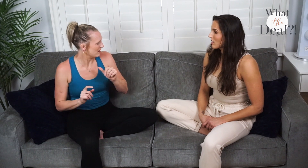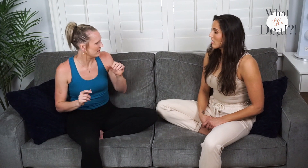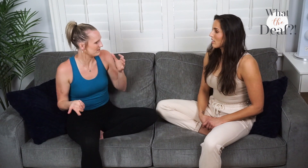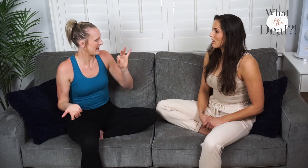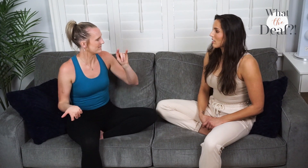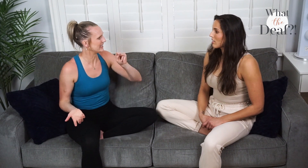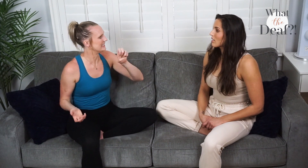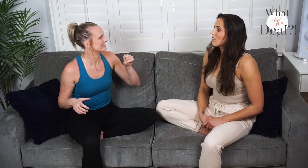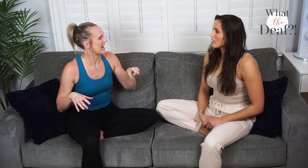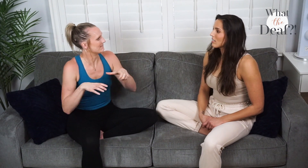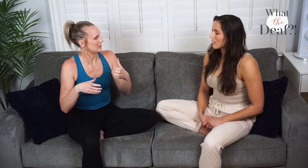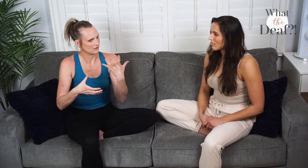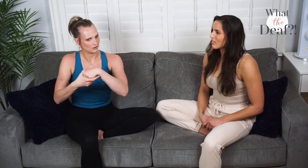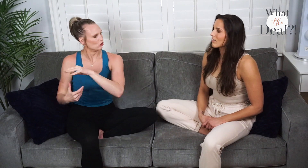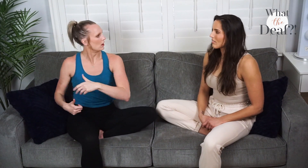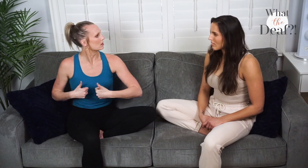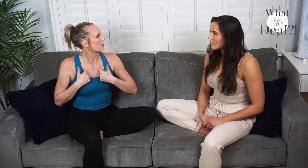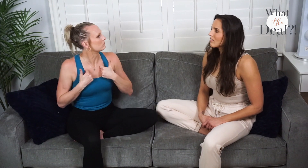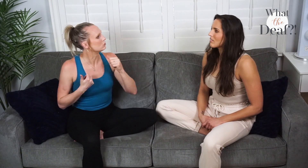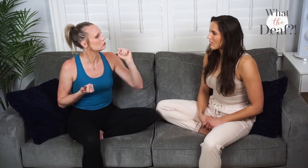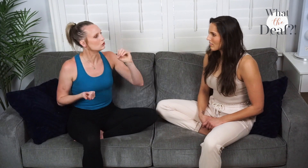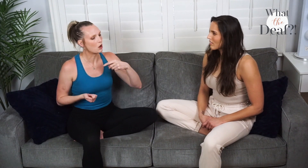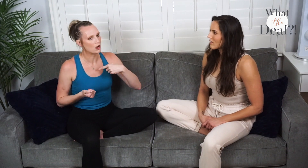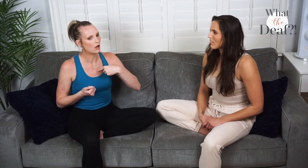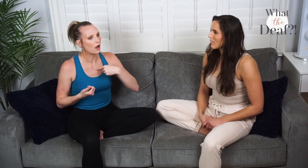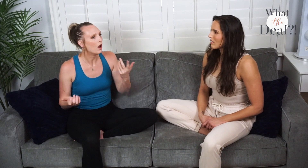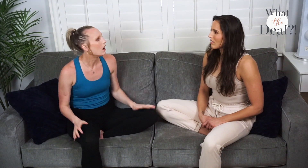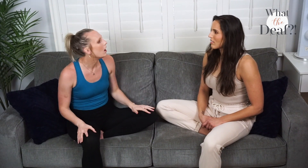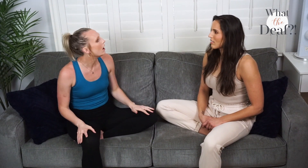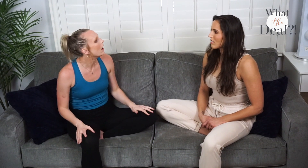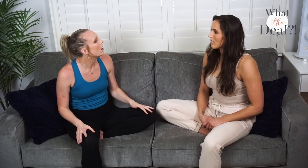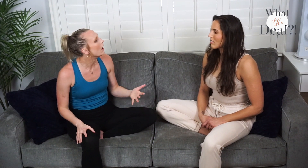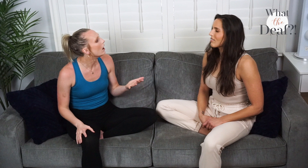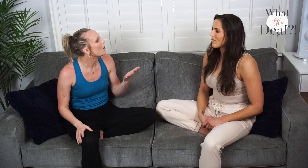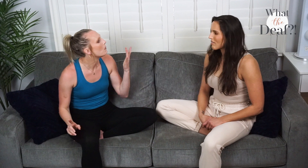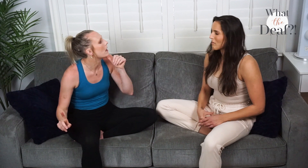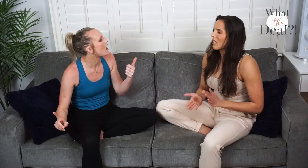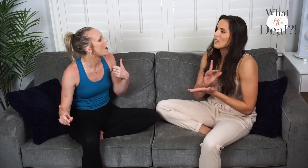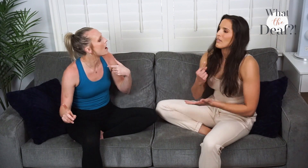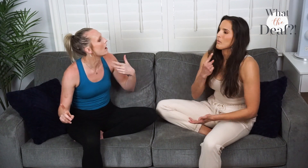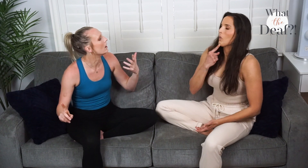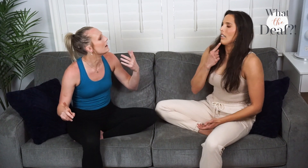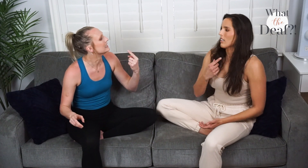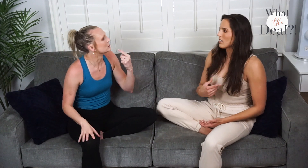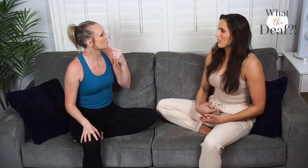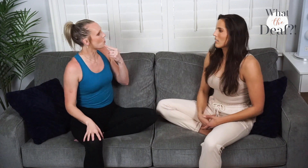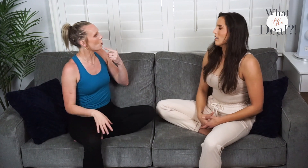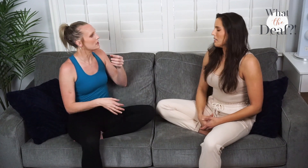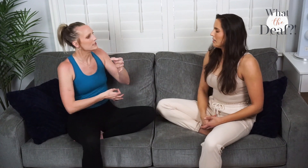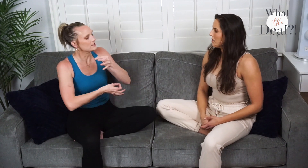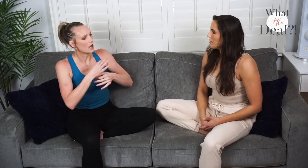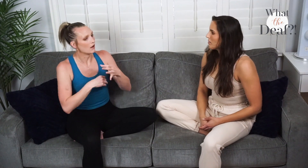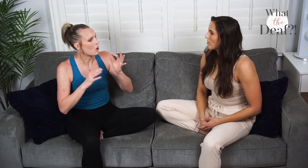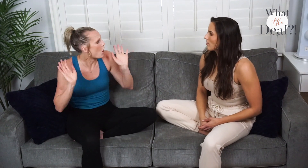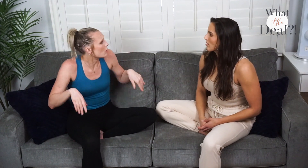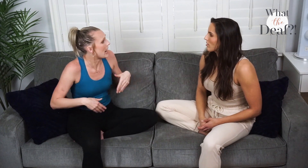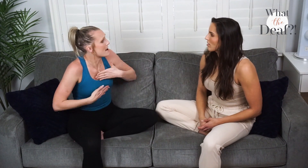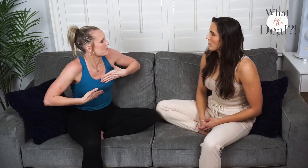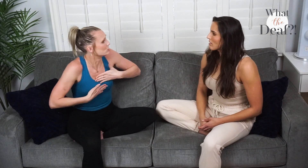I have other fitness activities that I like to do within my life,” and I’m like ugh! You become disappointed. And then yeah, then I’m disappointed